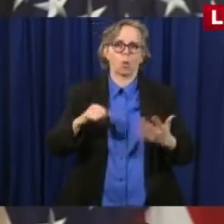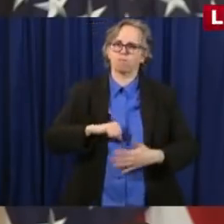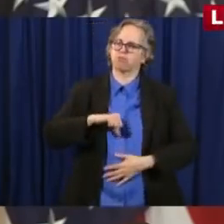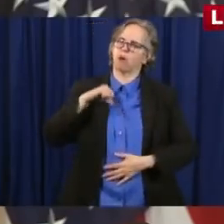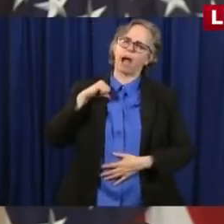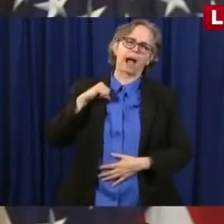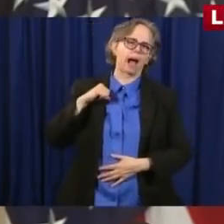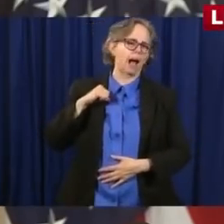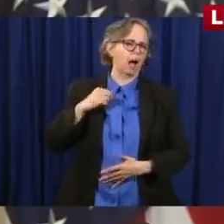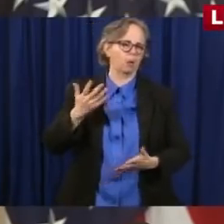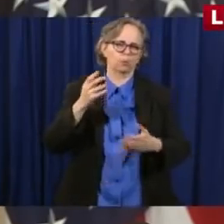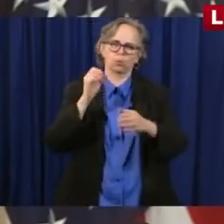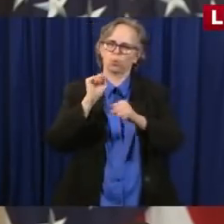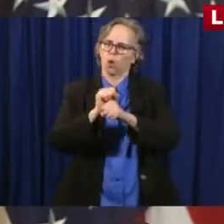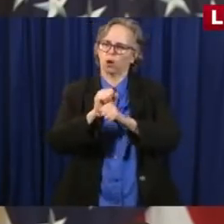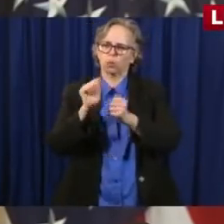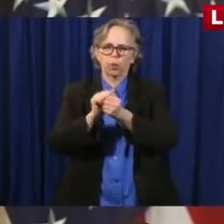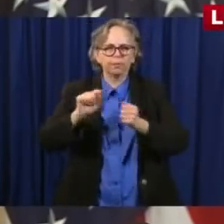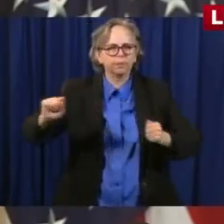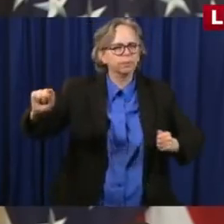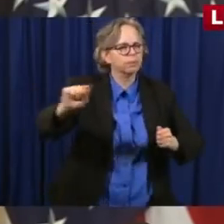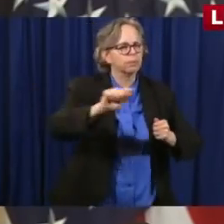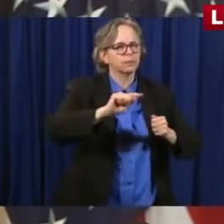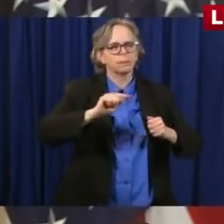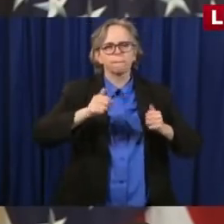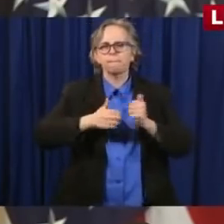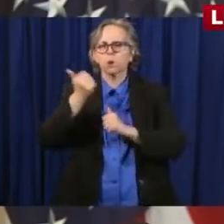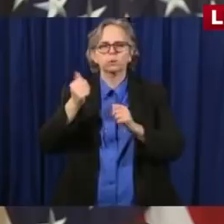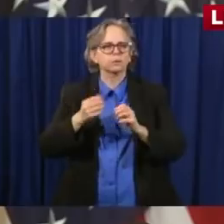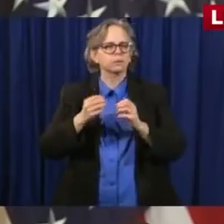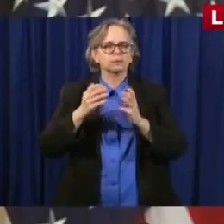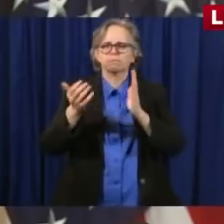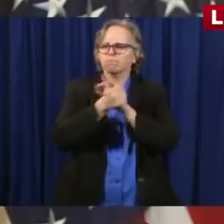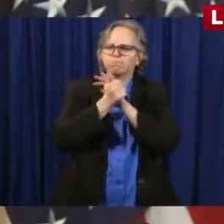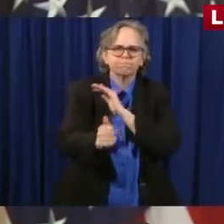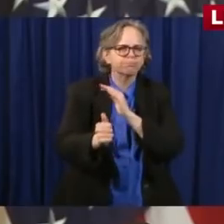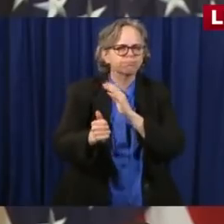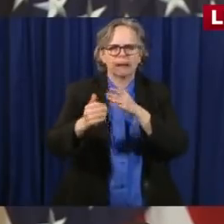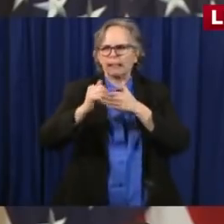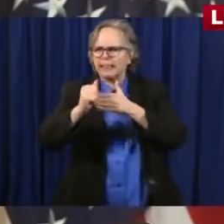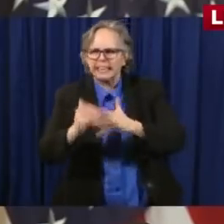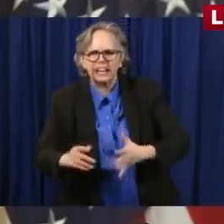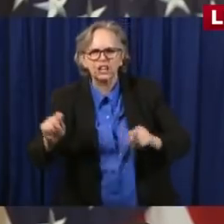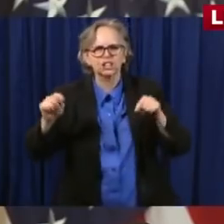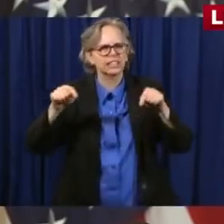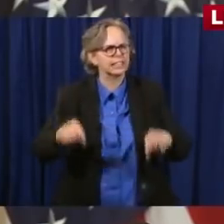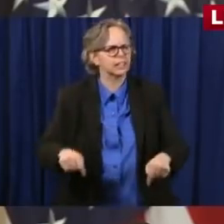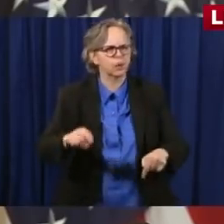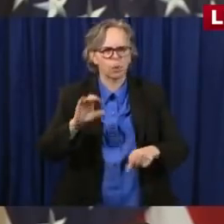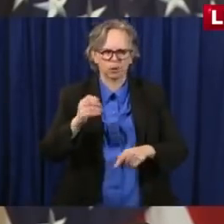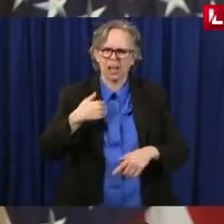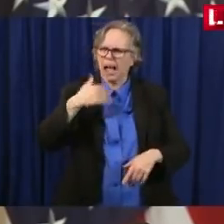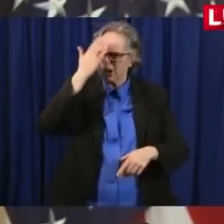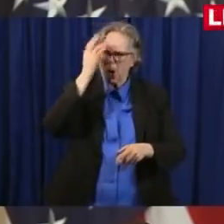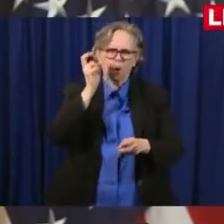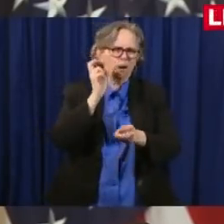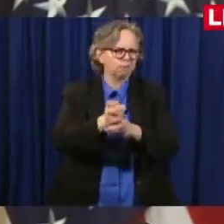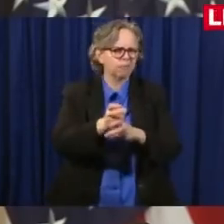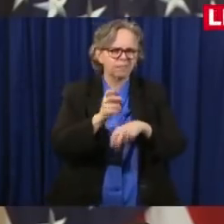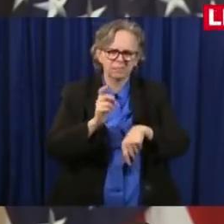I AM SO PROUD TO WORK SHOULDER TO SHOULDER WITH SOME OF THE MOST TALENTED LEADERS IN THE NATION AT THIS MOMENT IN TIME.